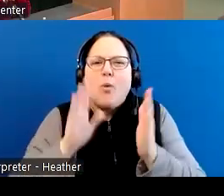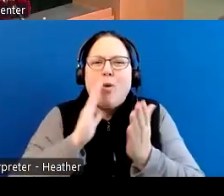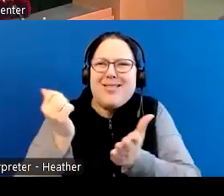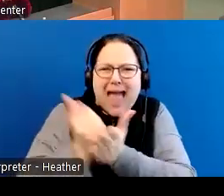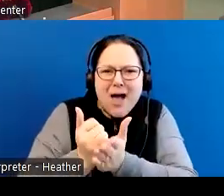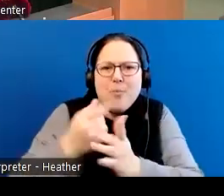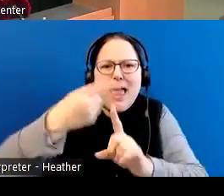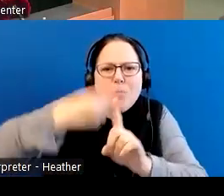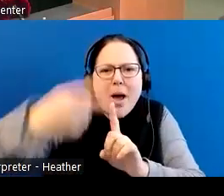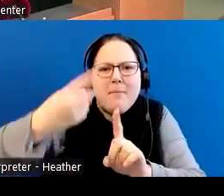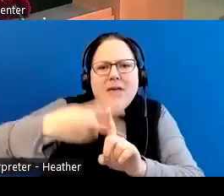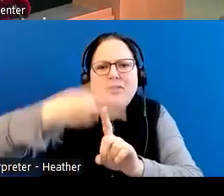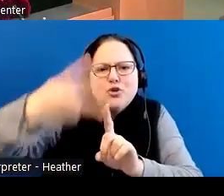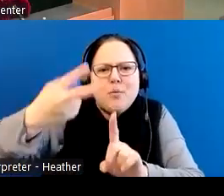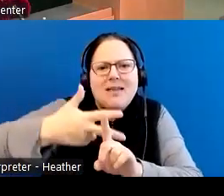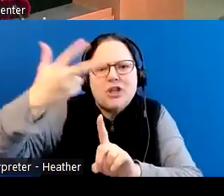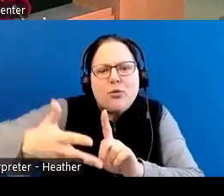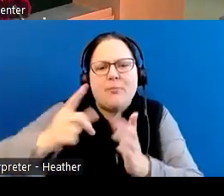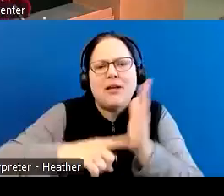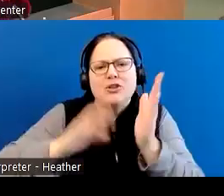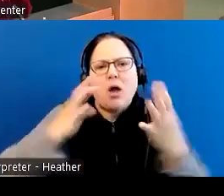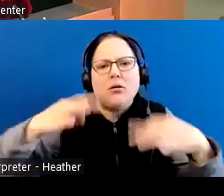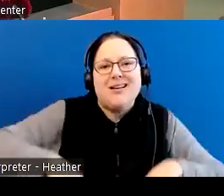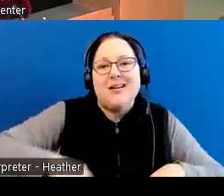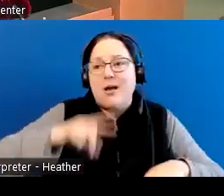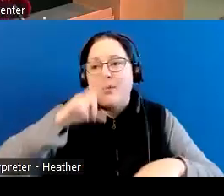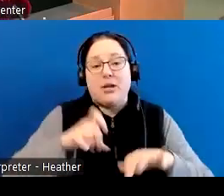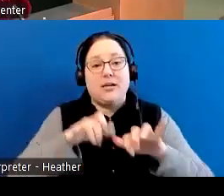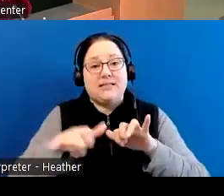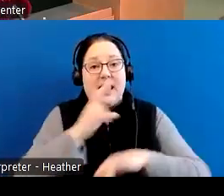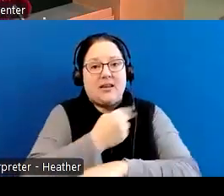three months from now. We know a hospitalization can only do so much. We lay that out front. Um but